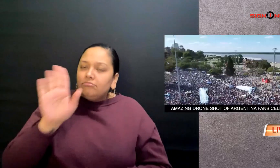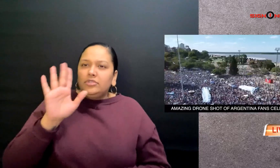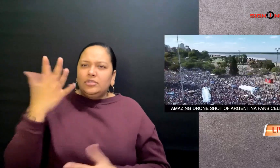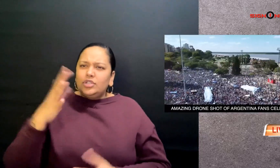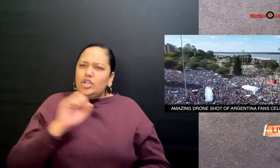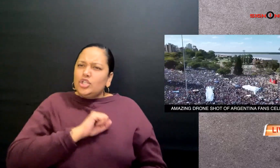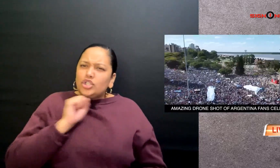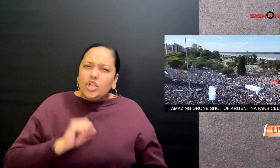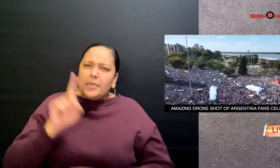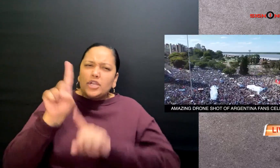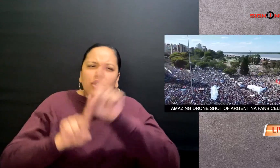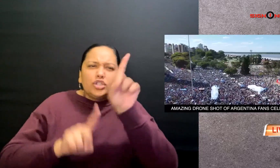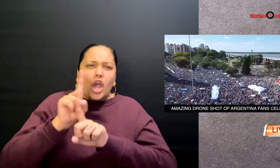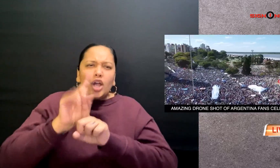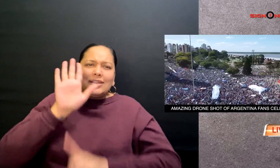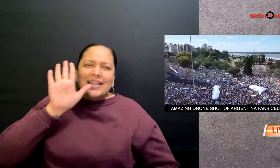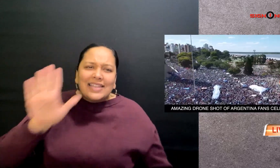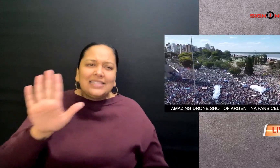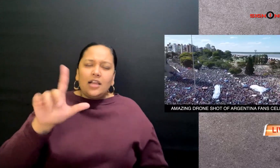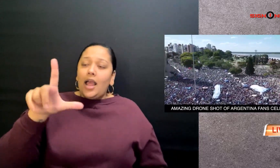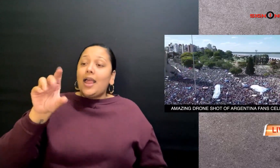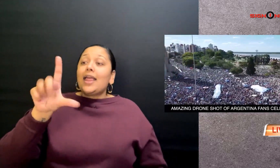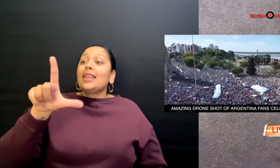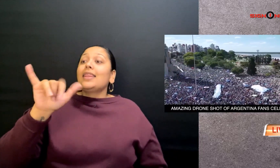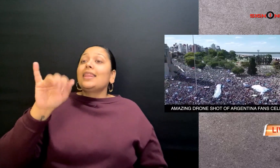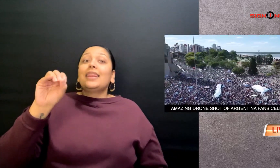that is soccer superstar at Lionel Messi's hometown